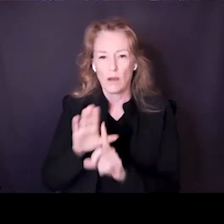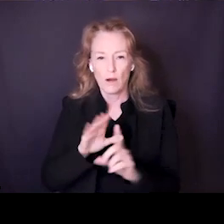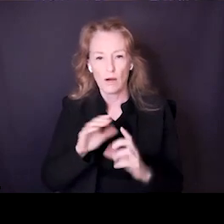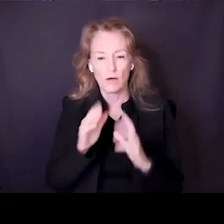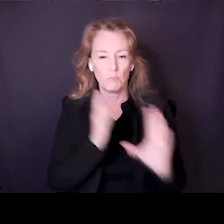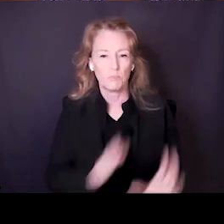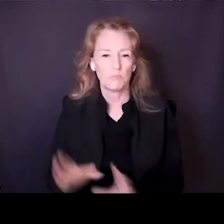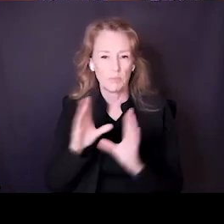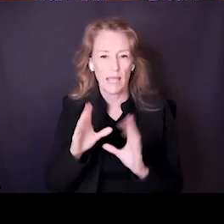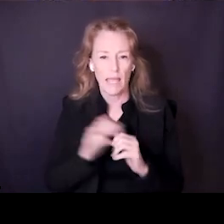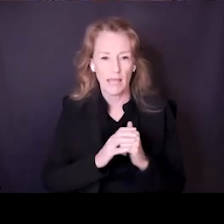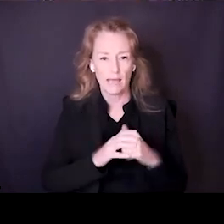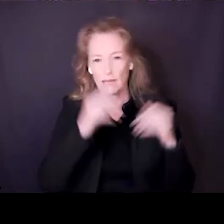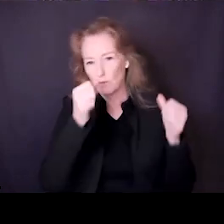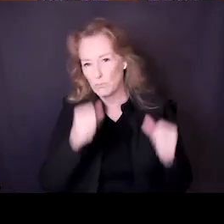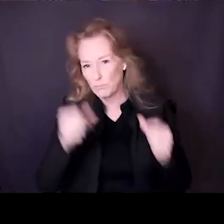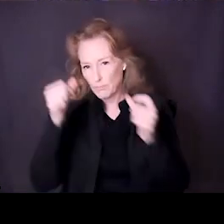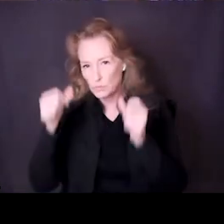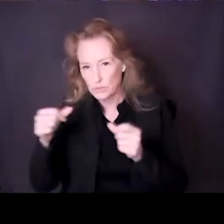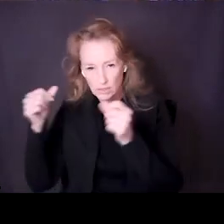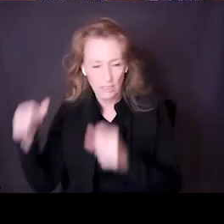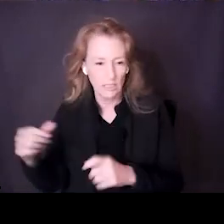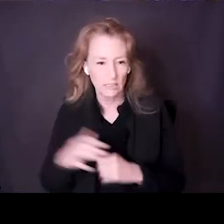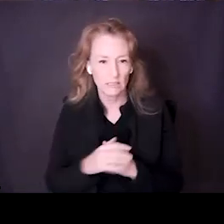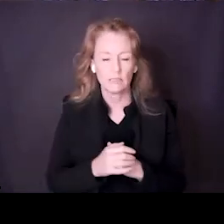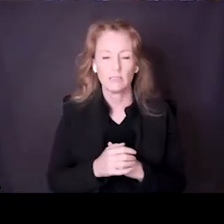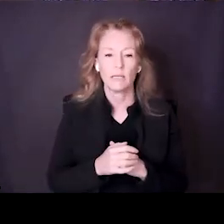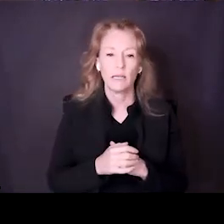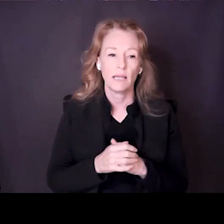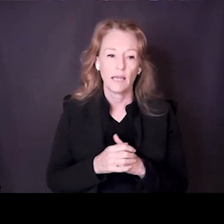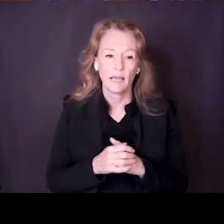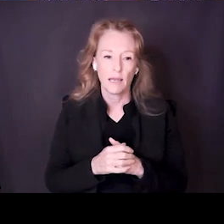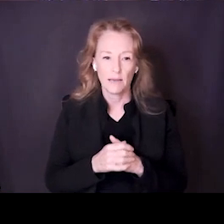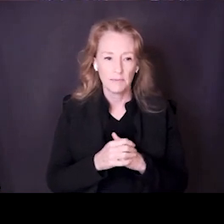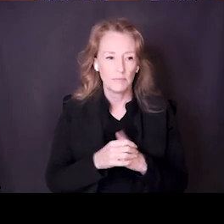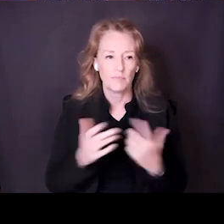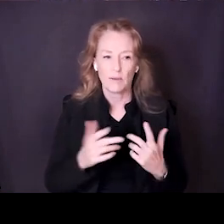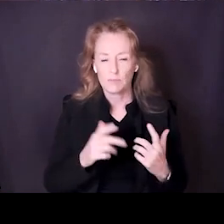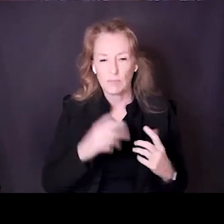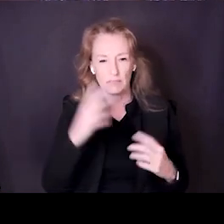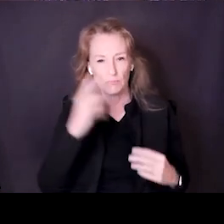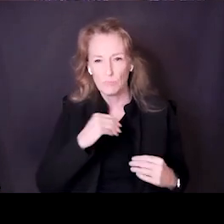HOPEFUL, BETTER INFORMED, ENCOURAGED.